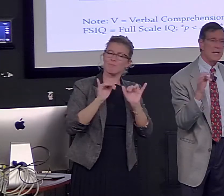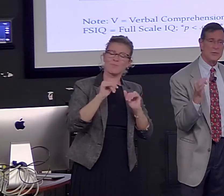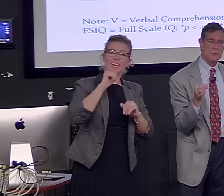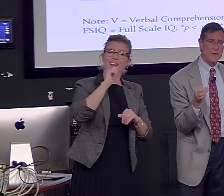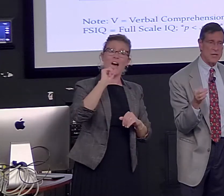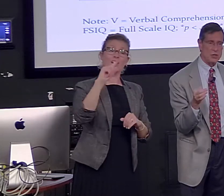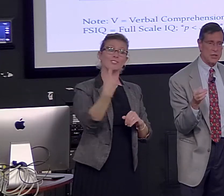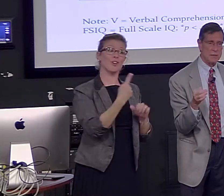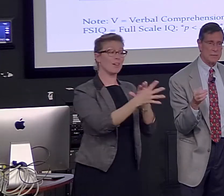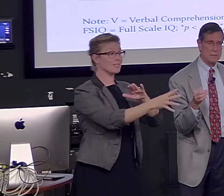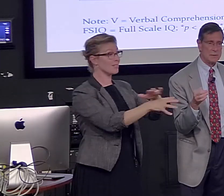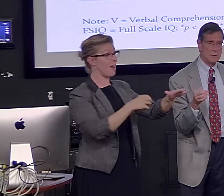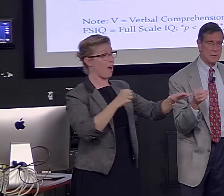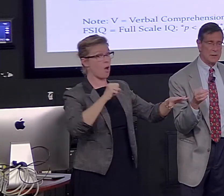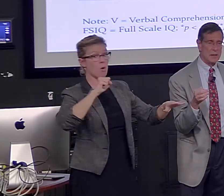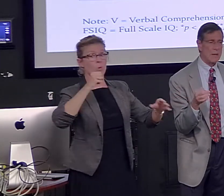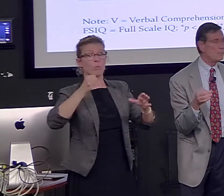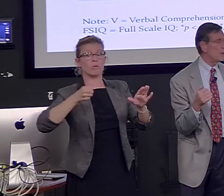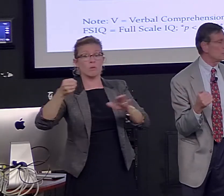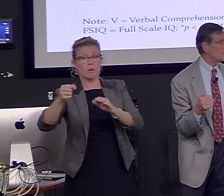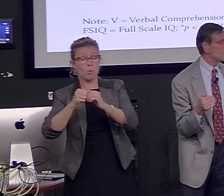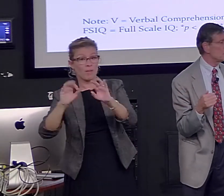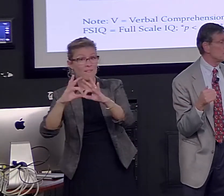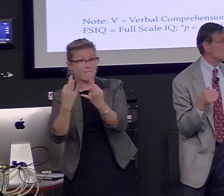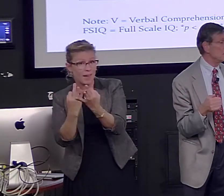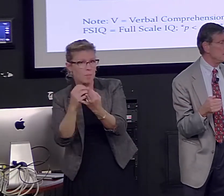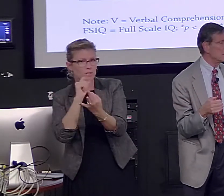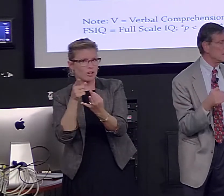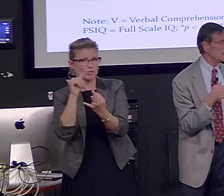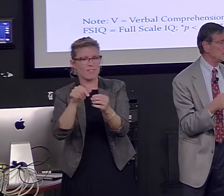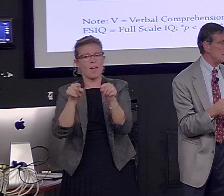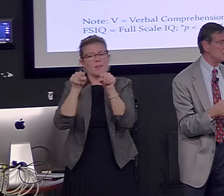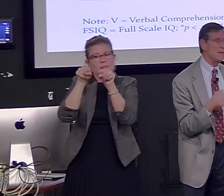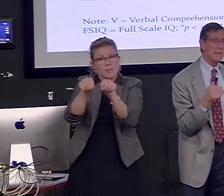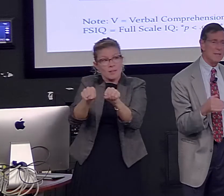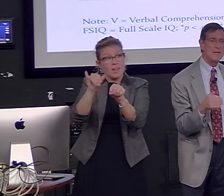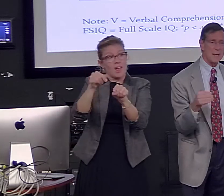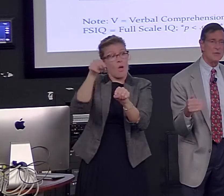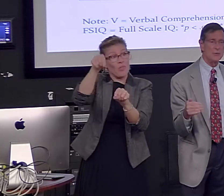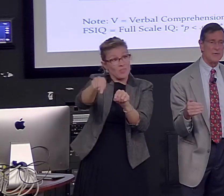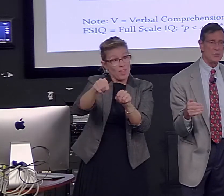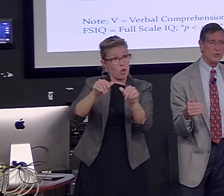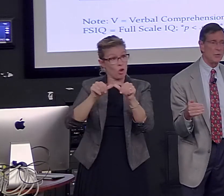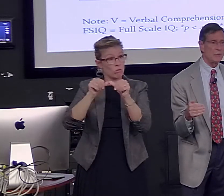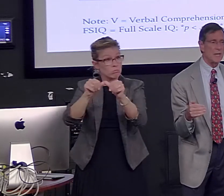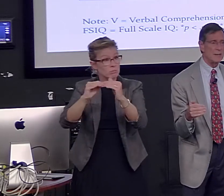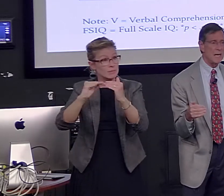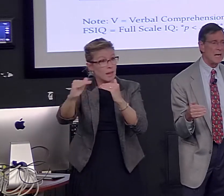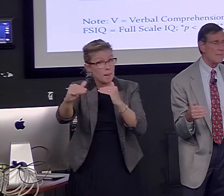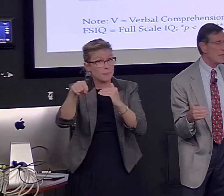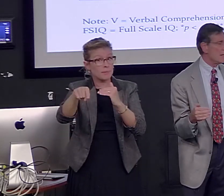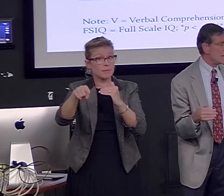the intervention, but it's also the stability of placement in that intervention over that time